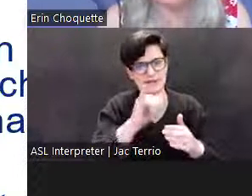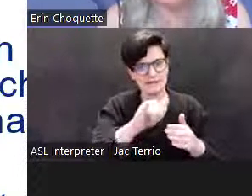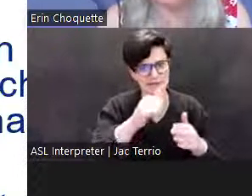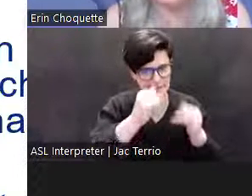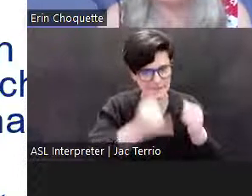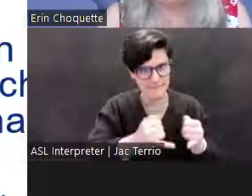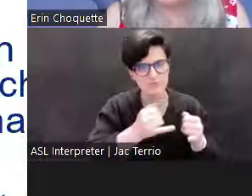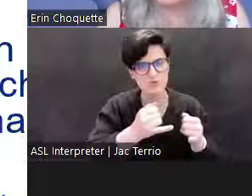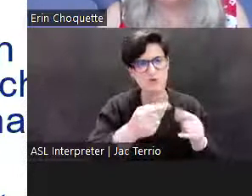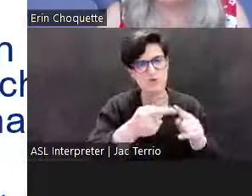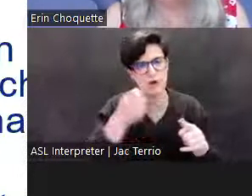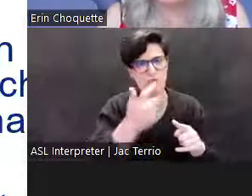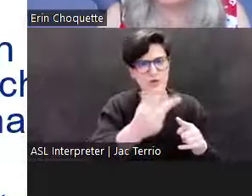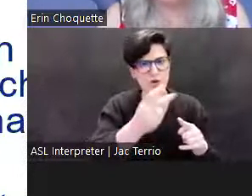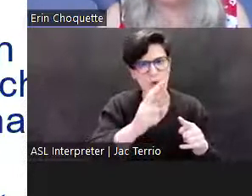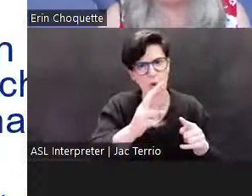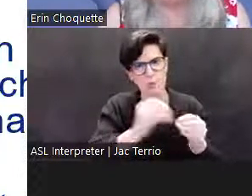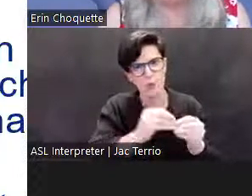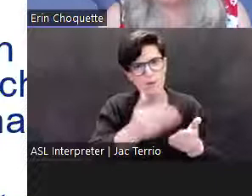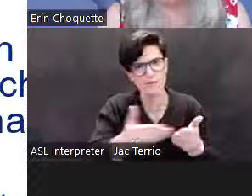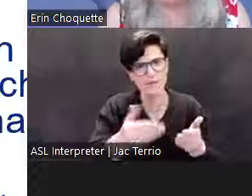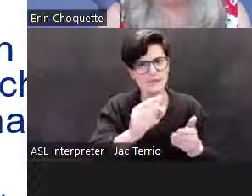living. 15:47:00 But now, under Connecticut law, you